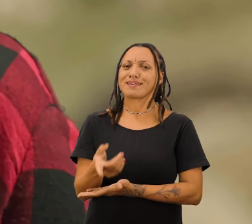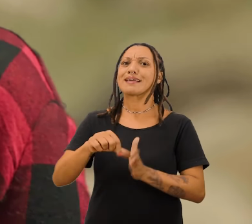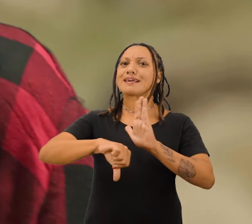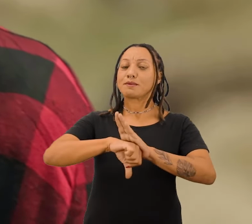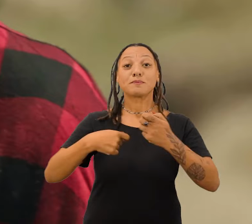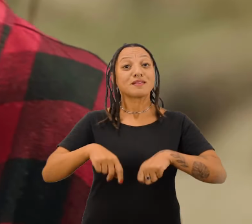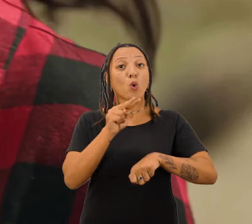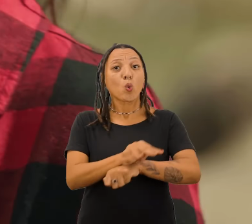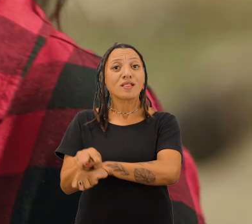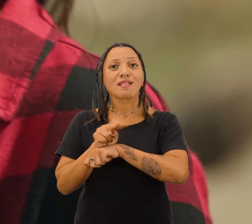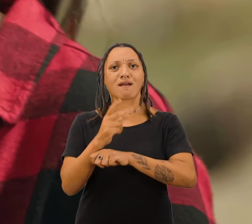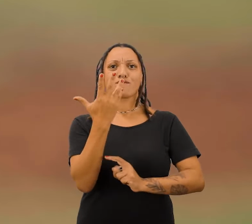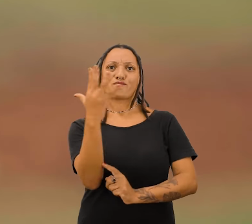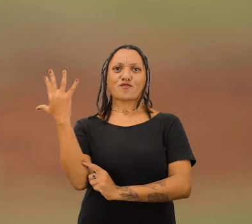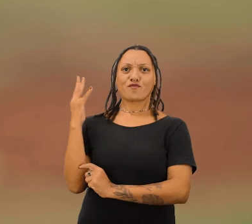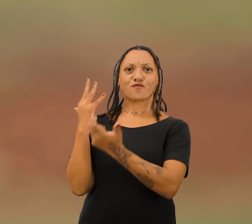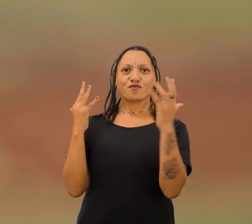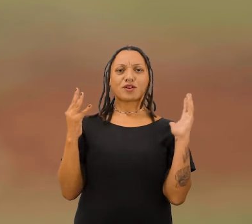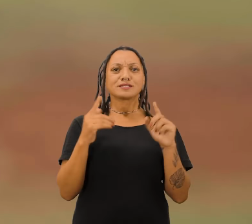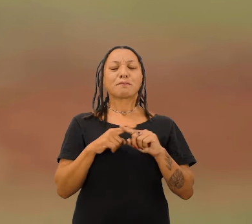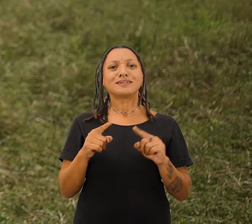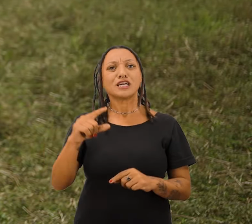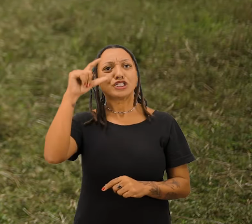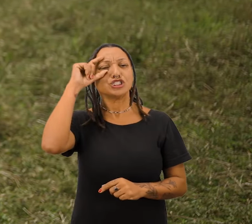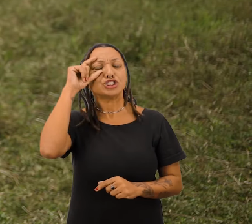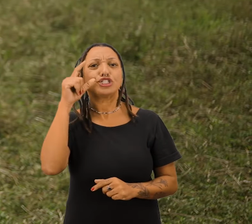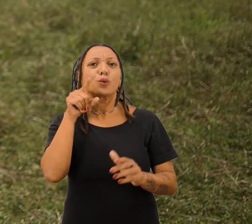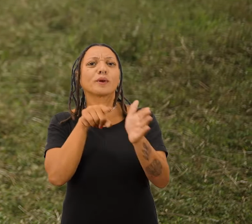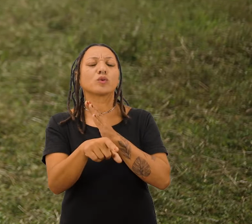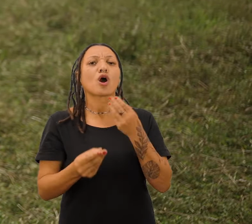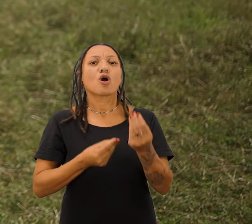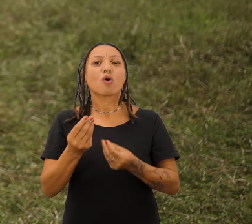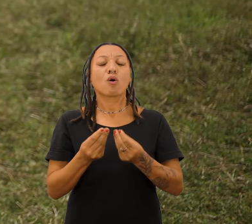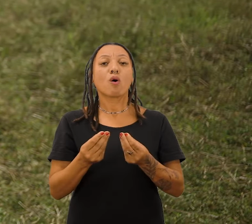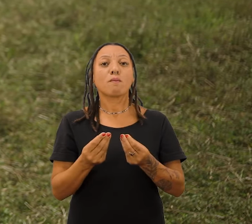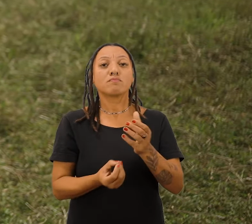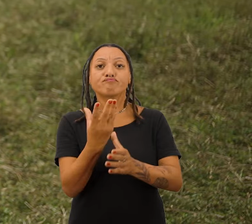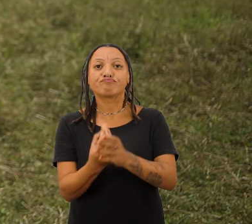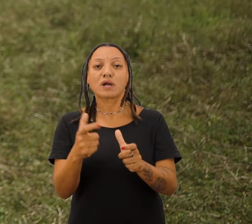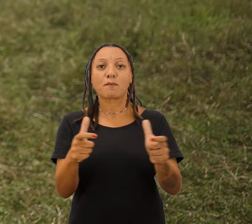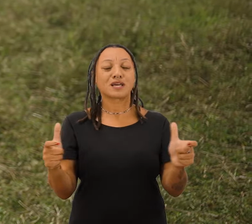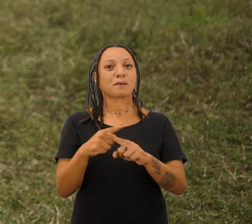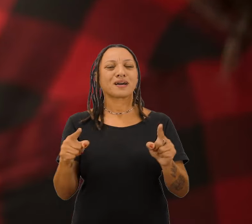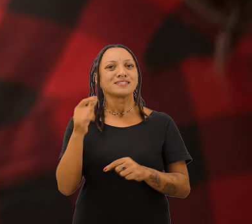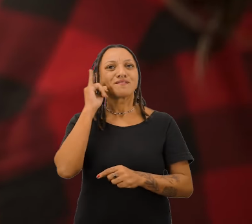[Dininha] Yeah! Illegal deforestation is a crime. We need to take care of our forests. But, Chico, how can we increase productivity